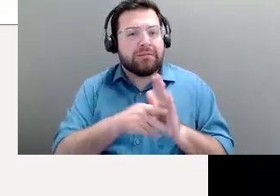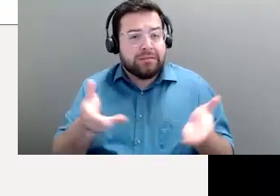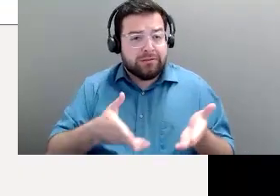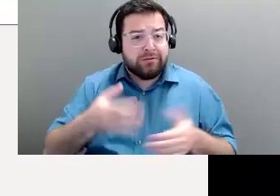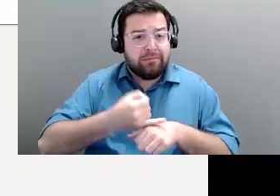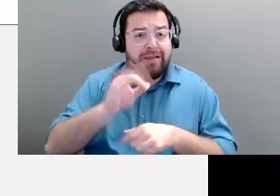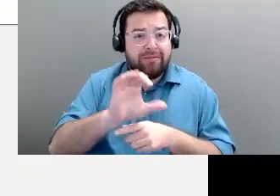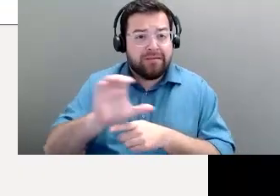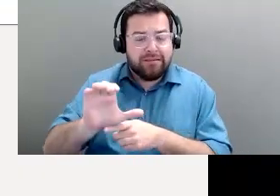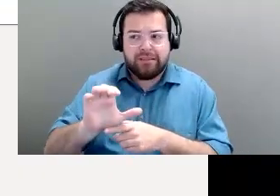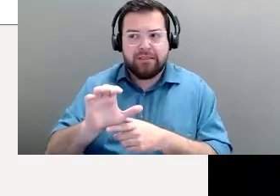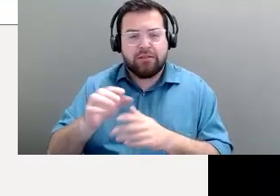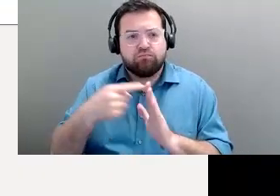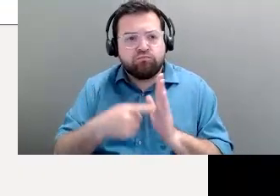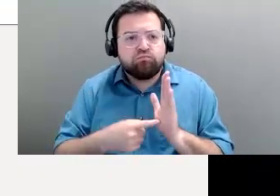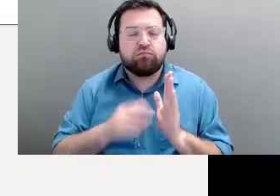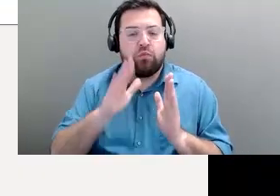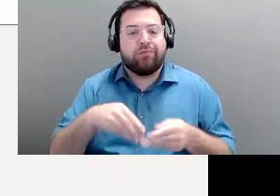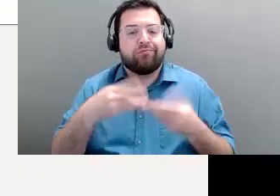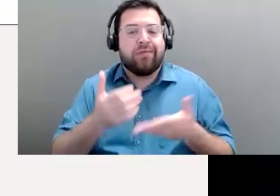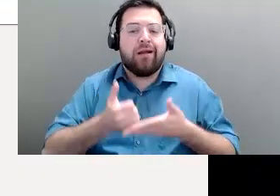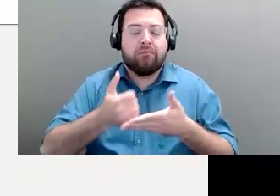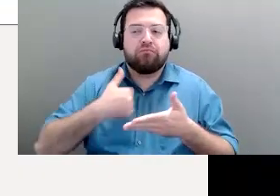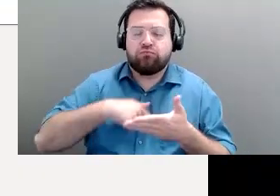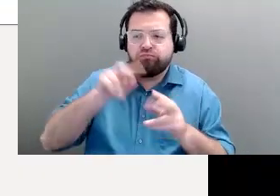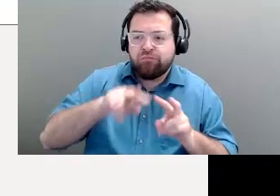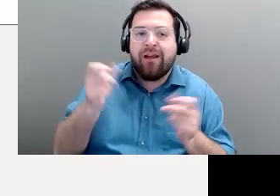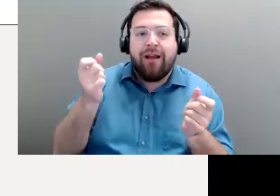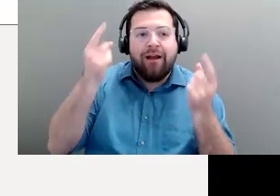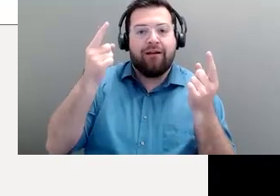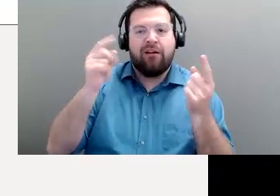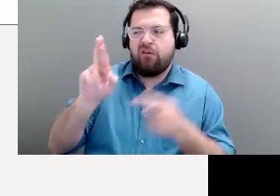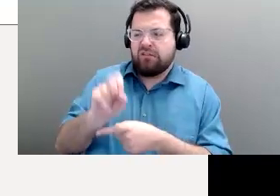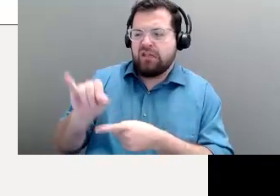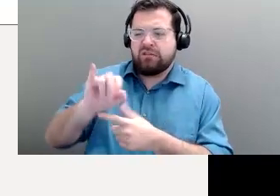guidelines to to help us better understand RSI for our online classes.